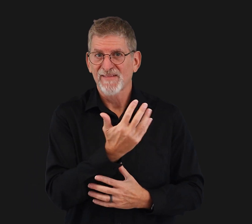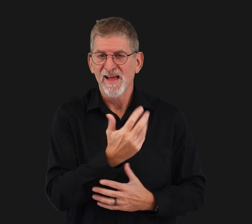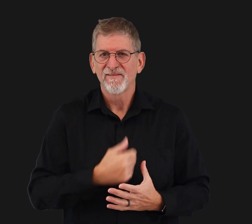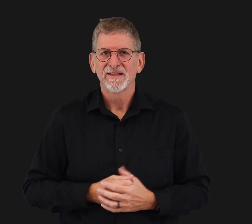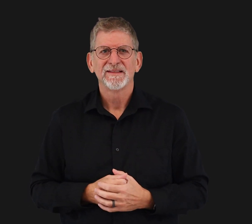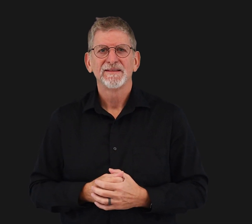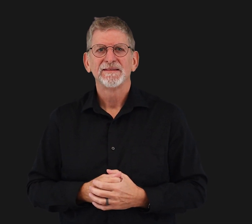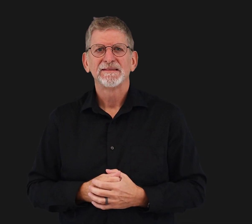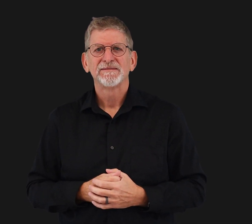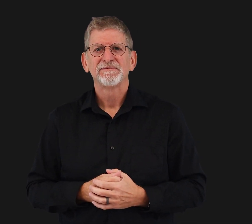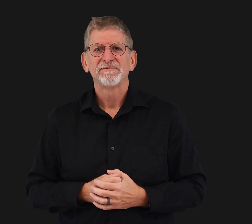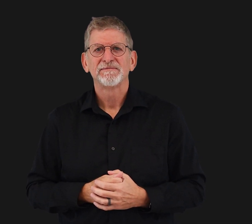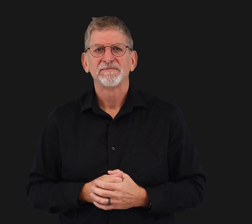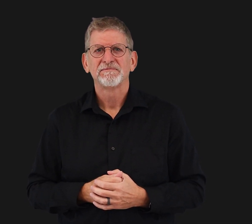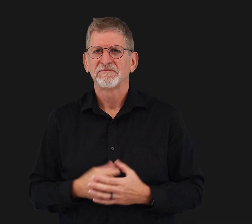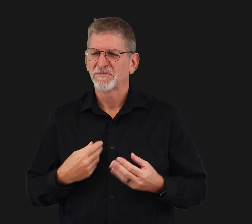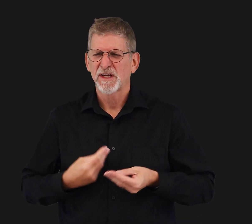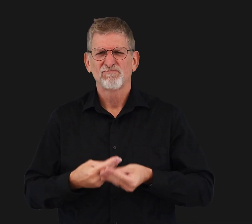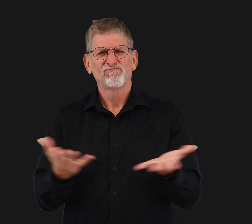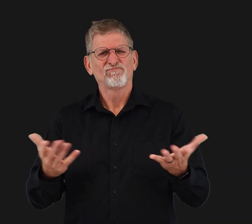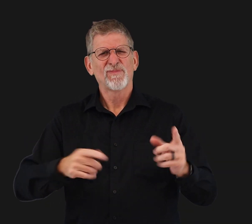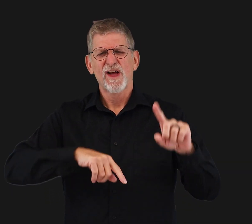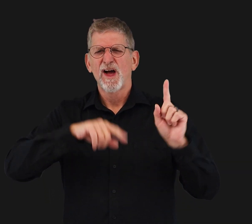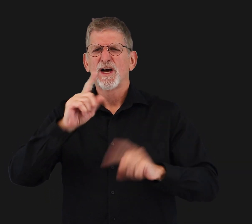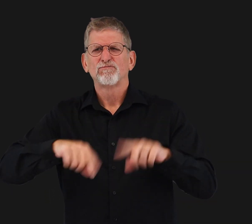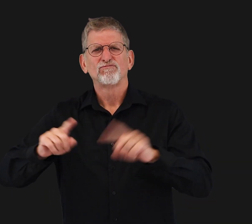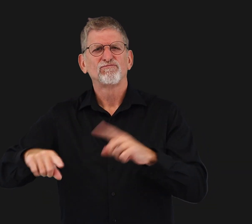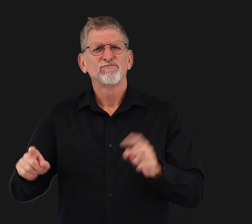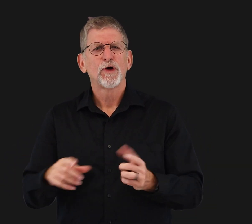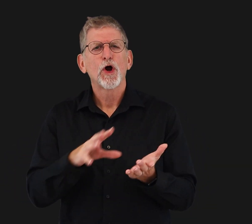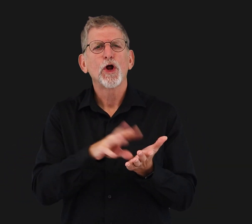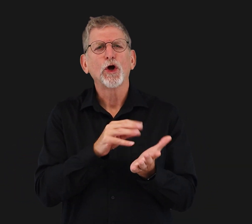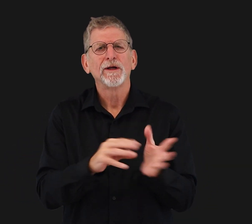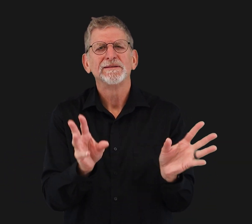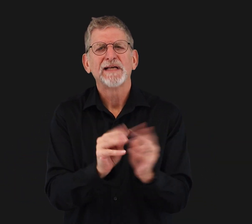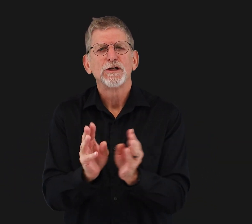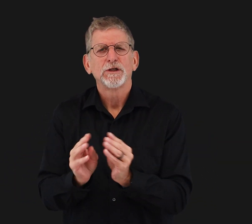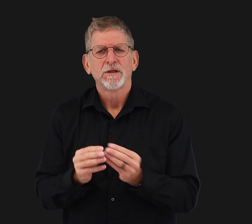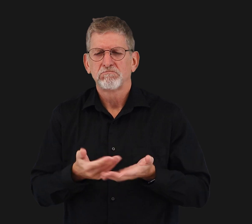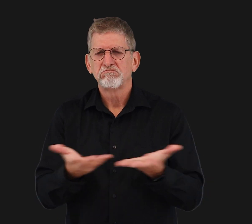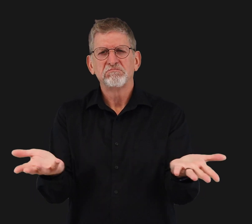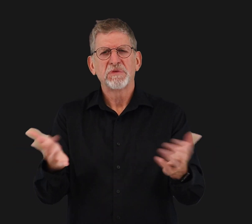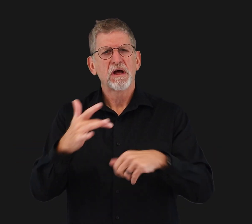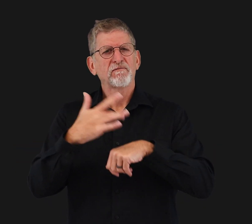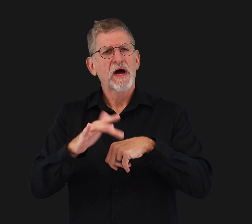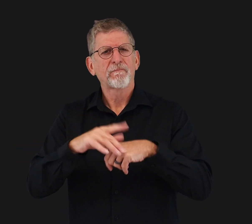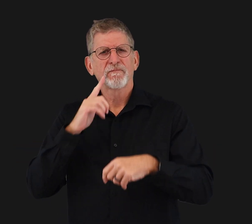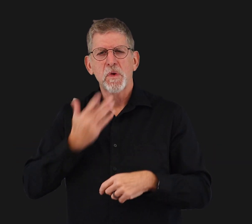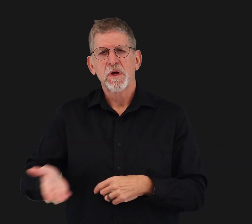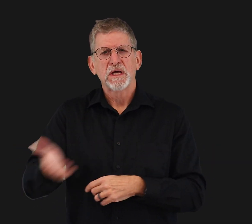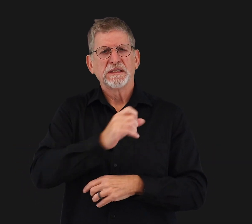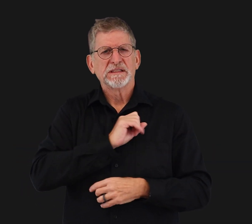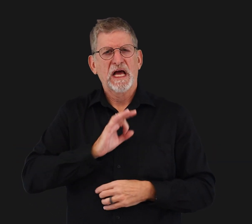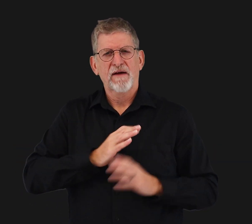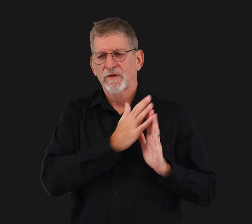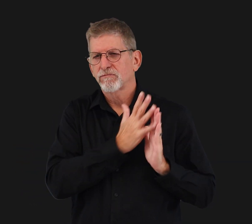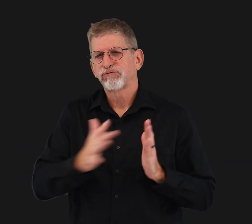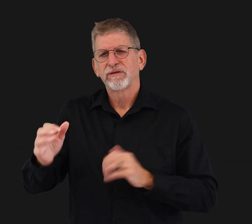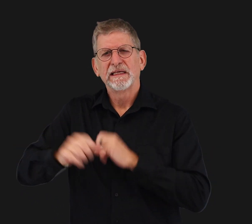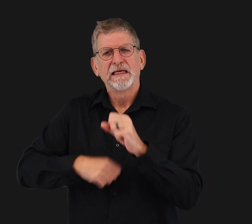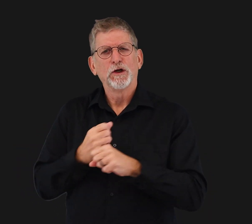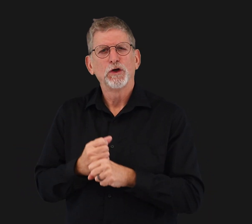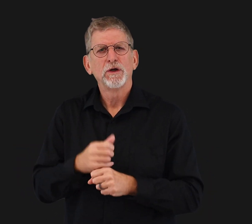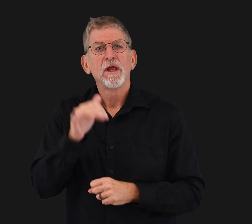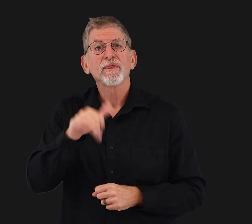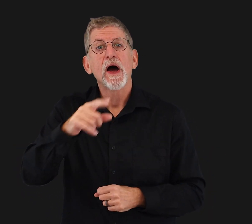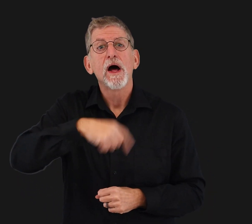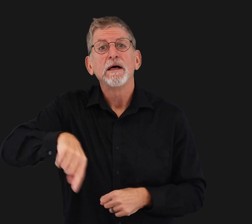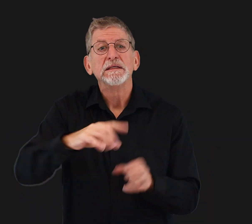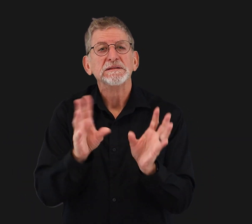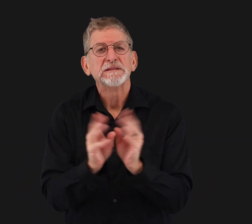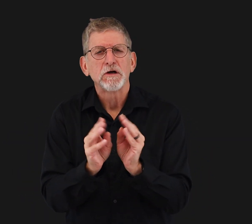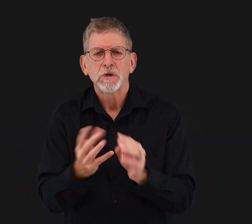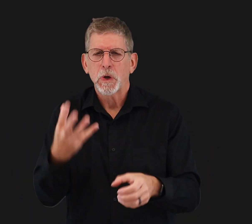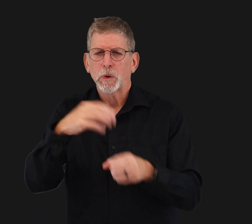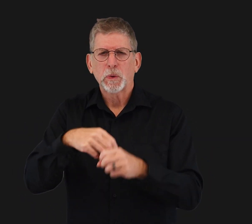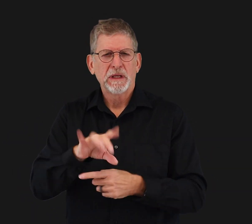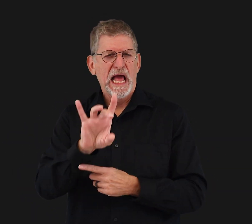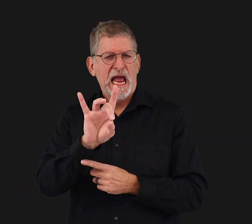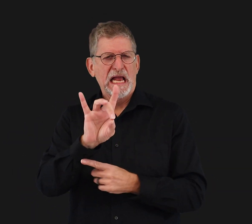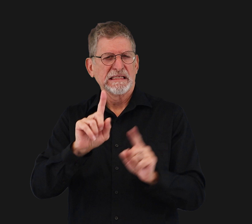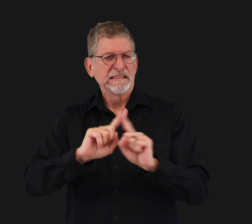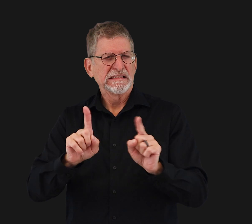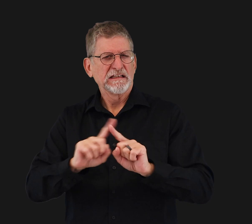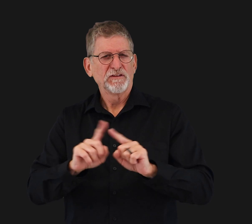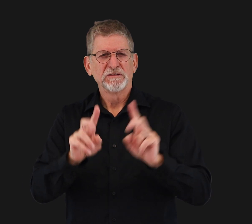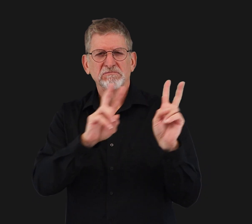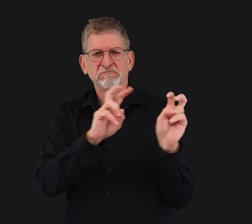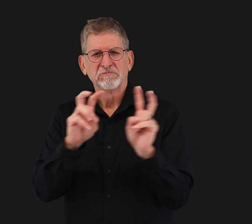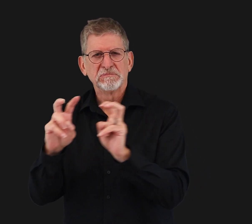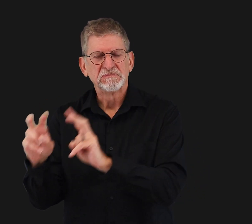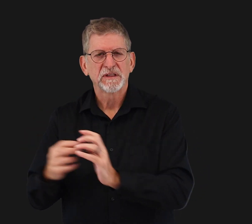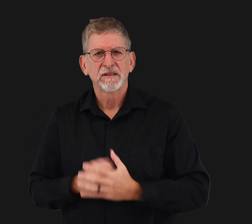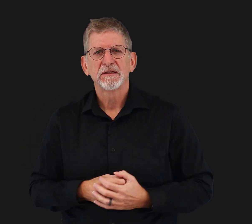• We have made various learning sessions available to staff throughout the year, including: